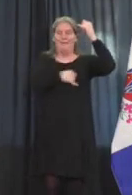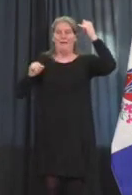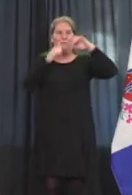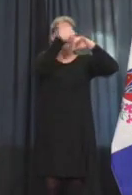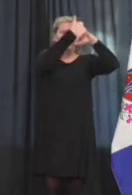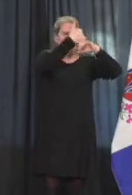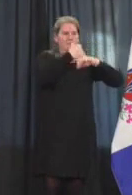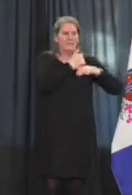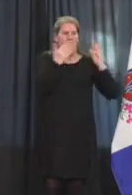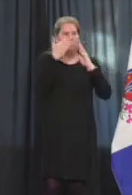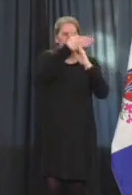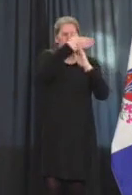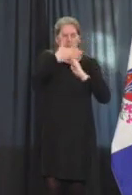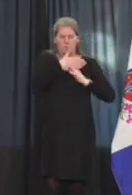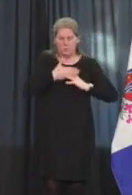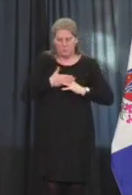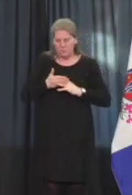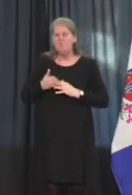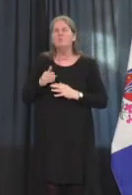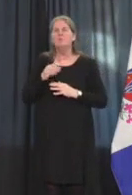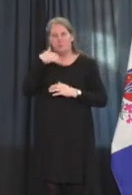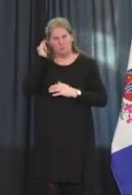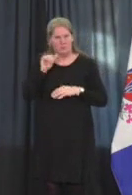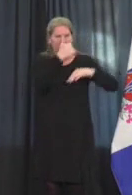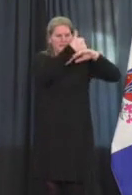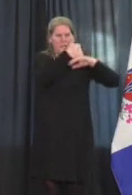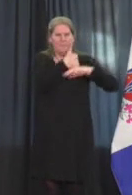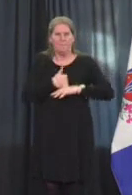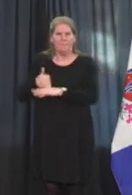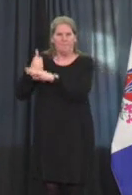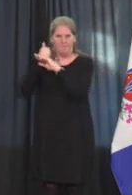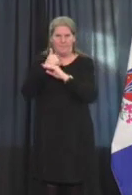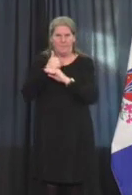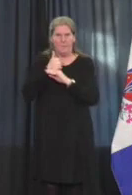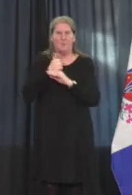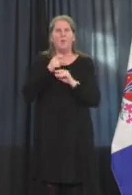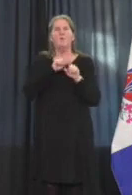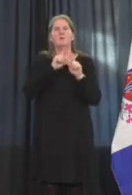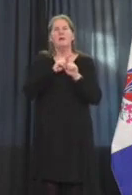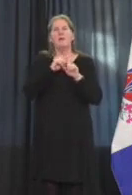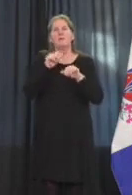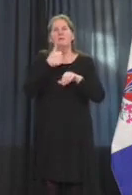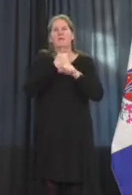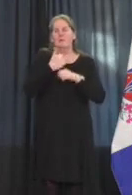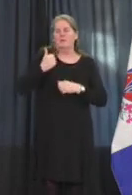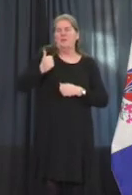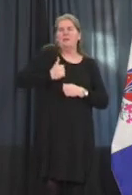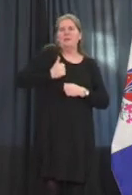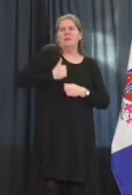WE'LL WORK LATER TODAY WITH THE CANADIAN BORDER SECURITIES AGENCY.